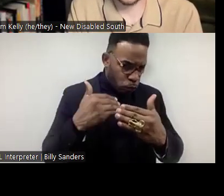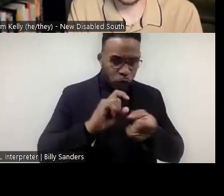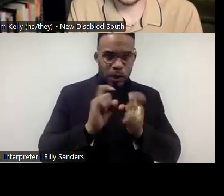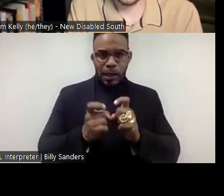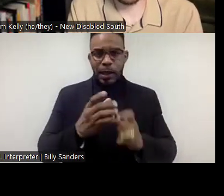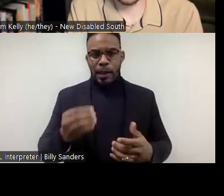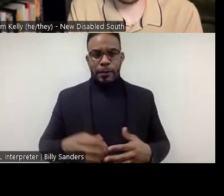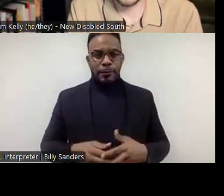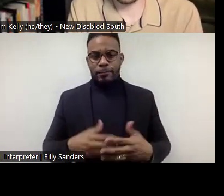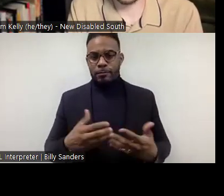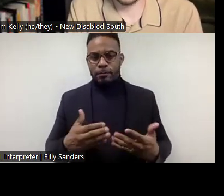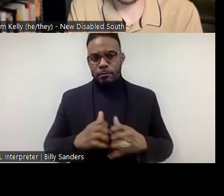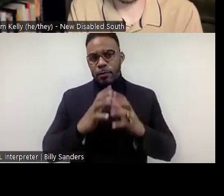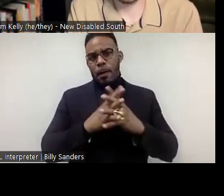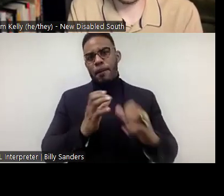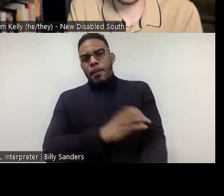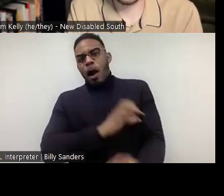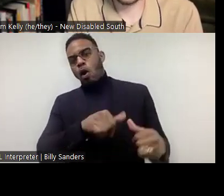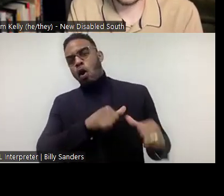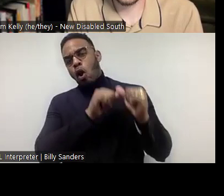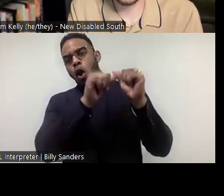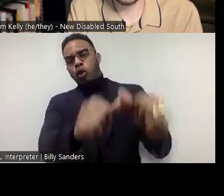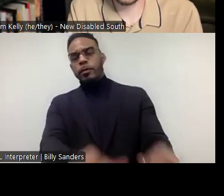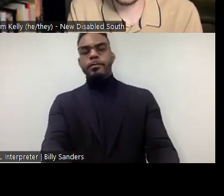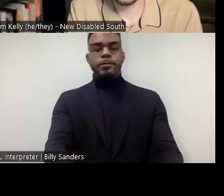each other, which helps us move toward